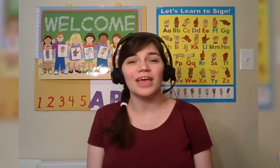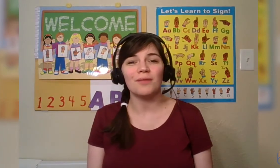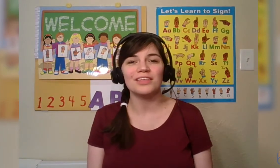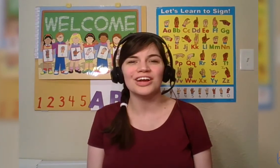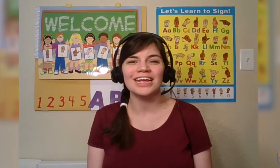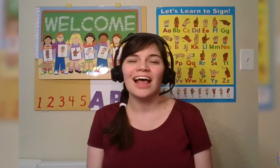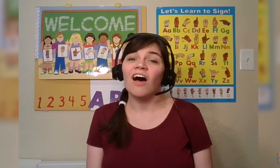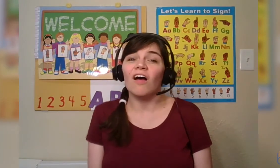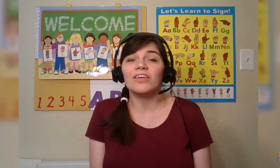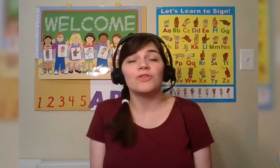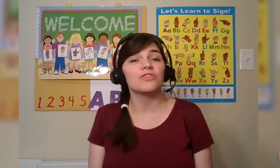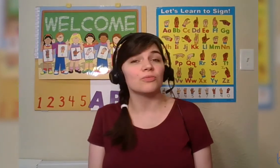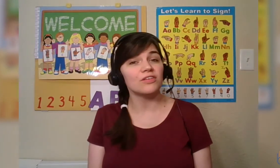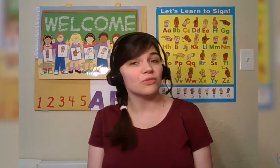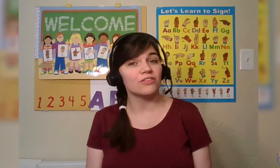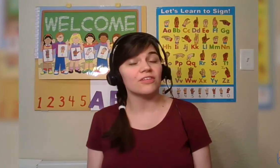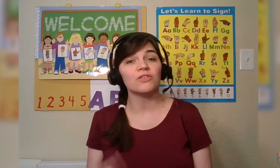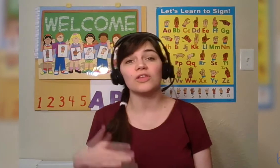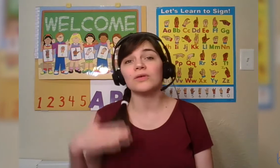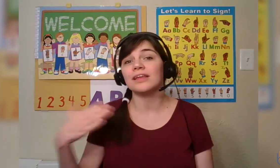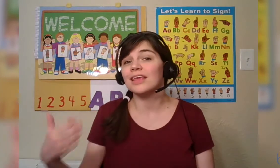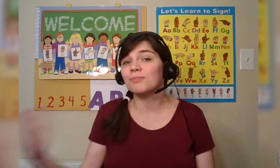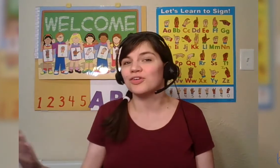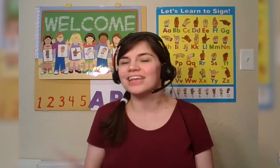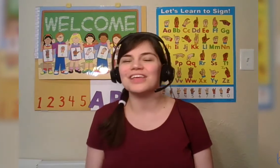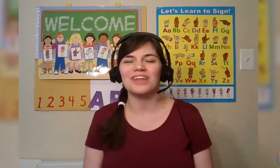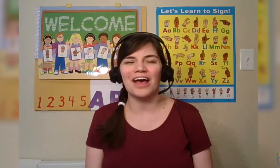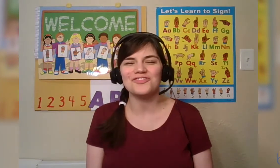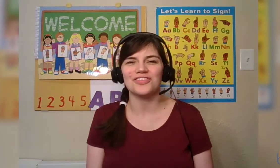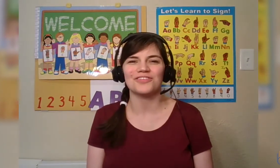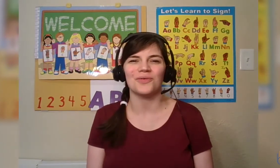I'll give you some resources so that you can keep learning even after this course,